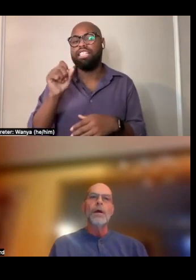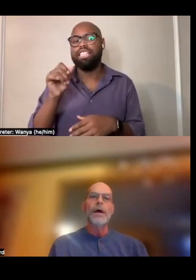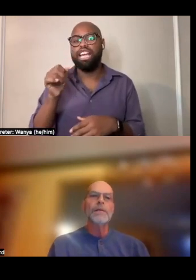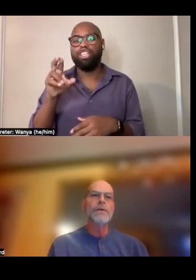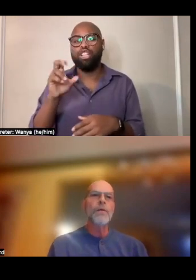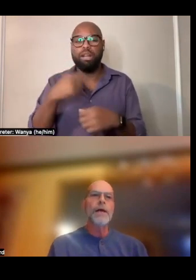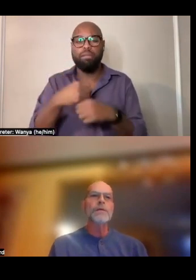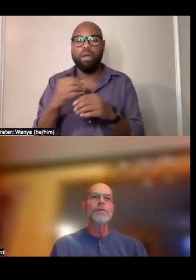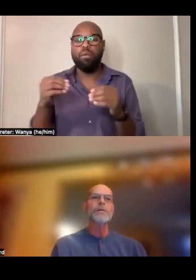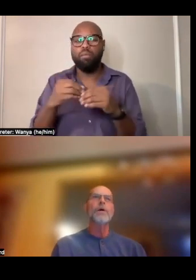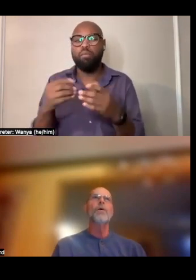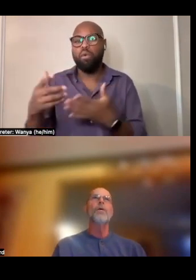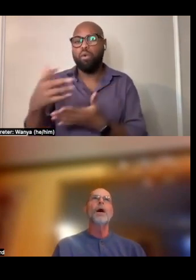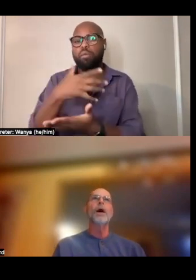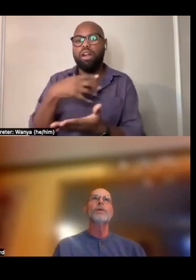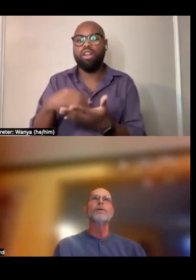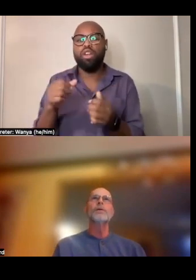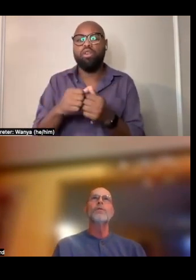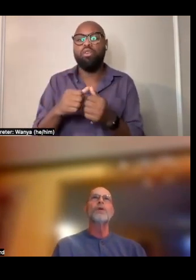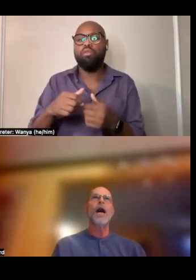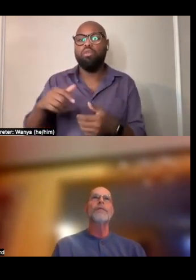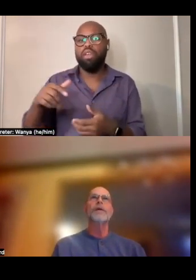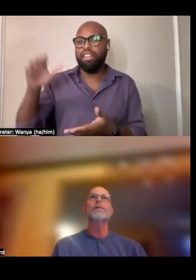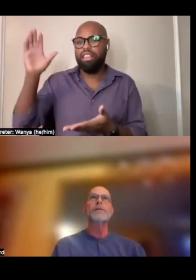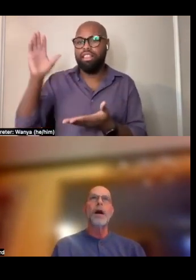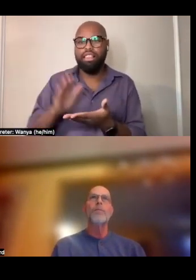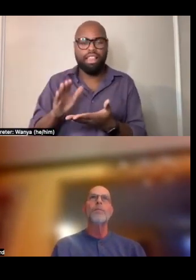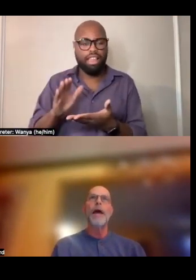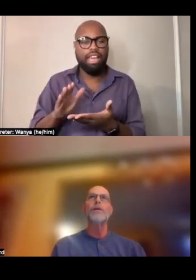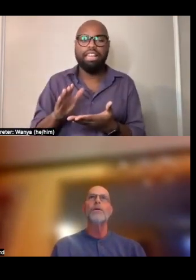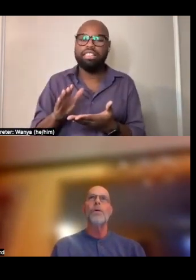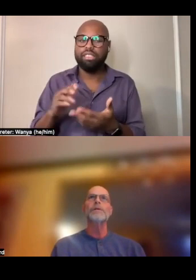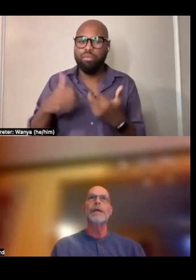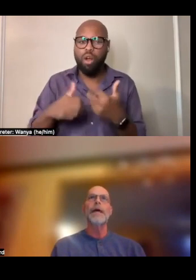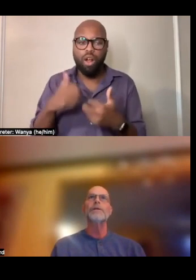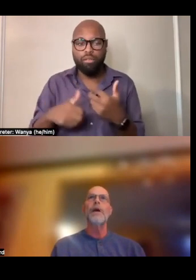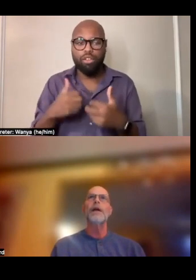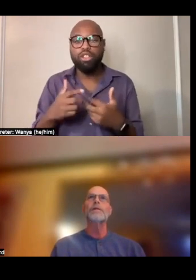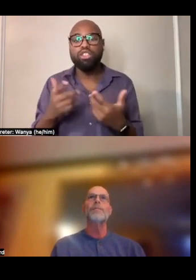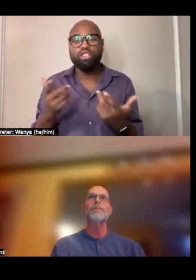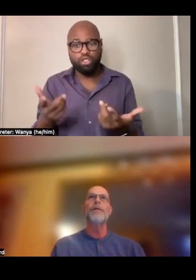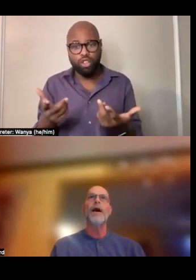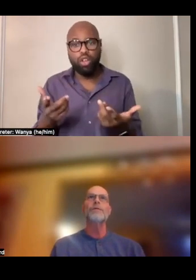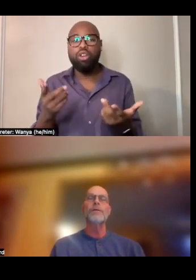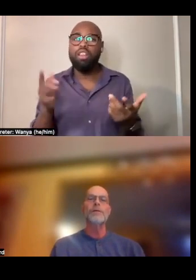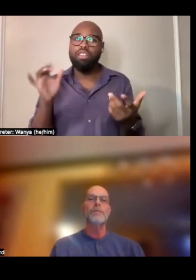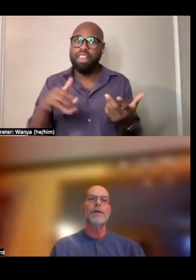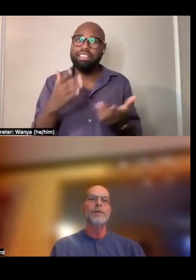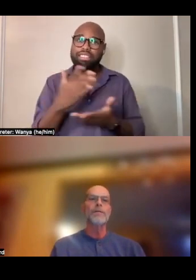And so that's also driving some landlords again to not accepting vouchers because of